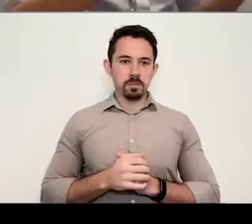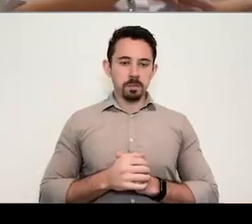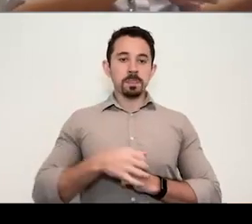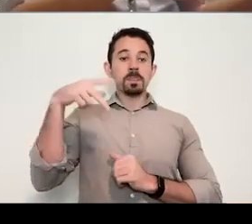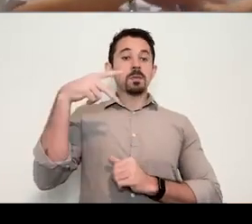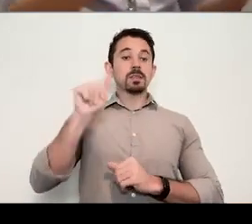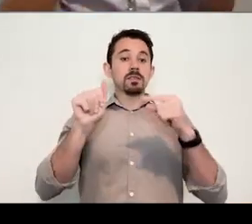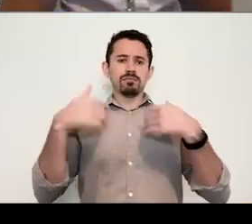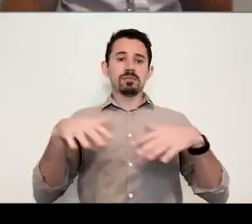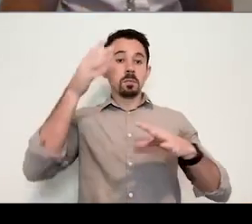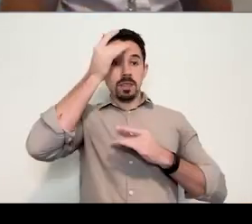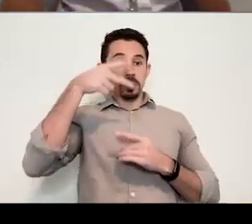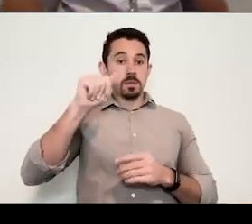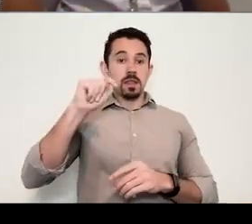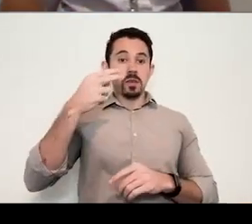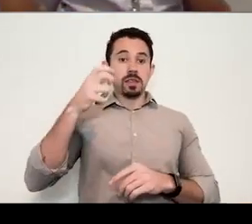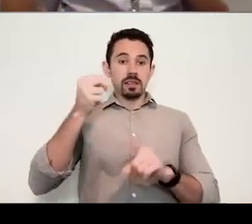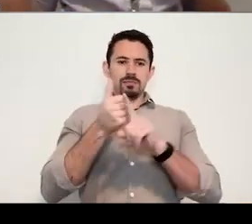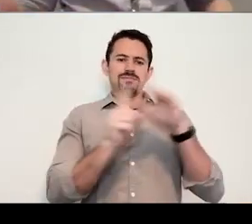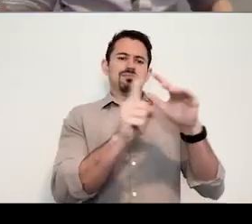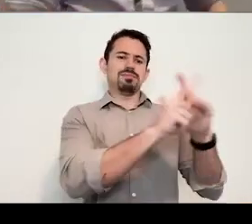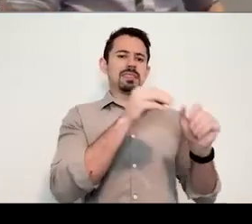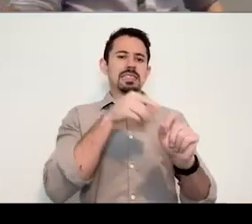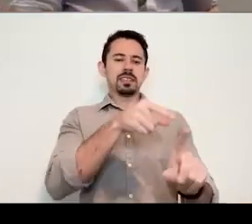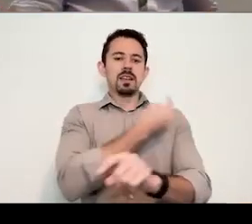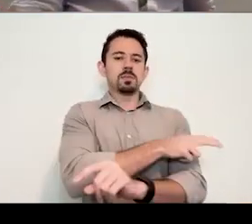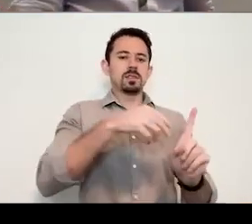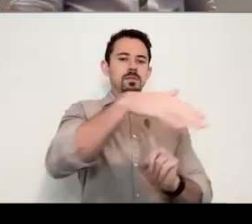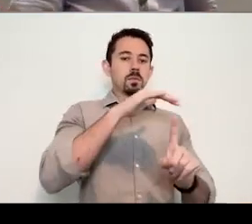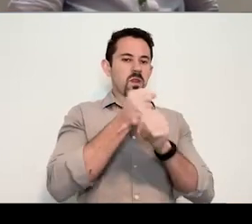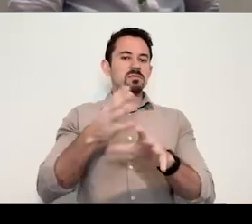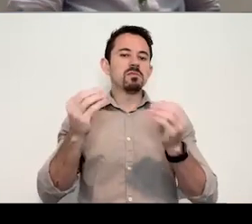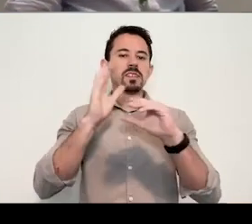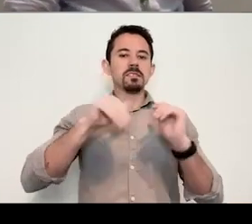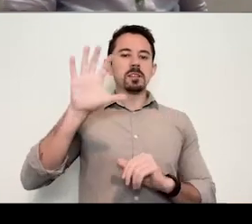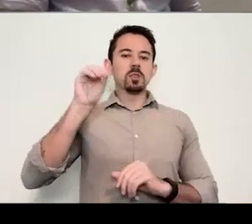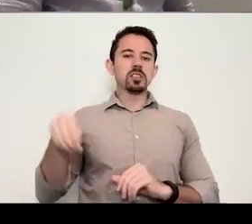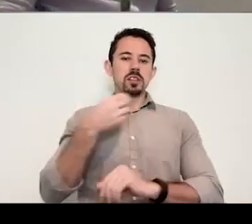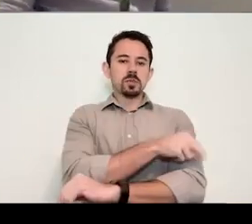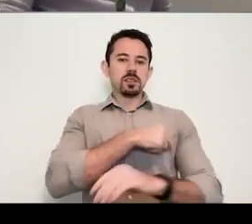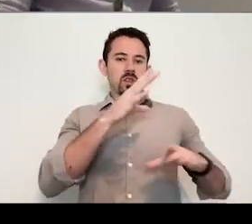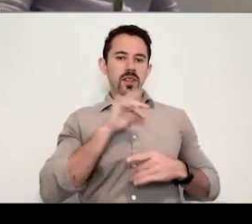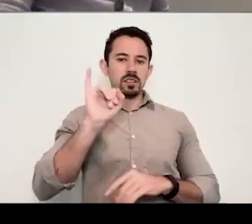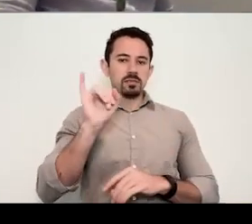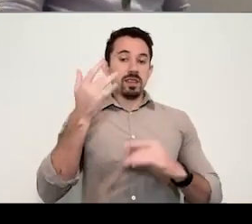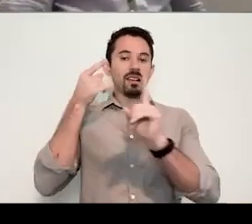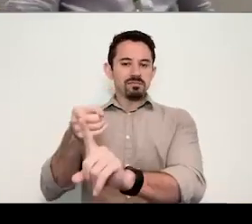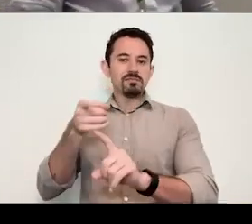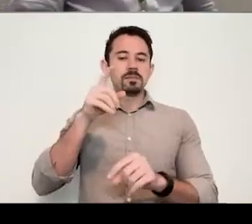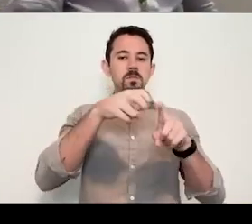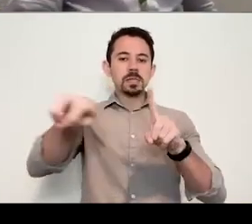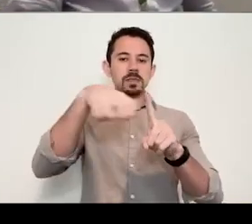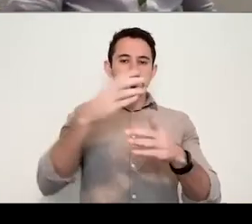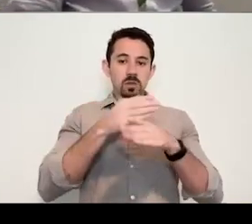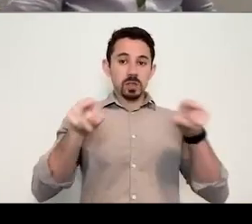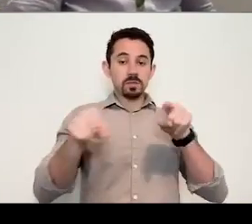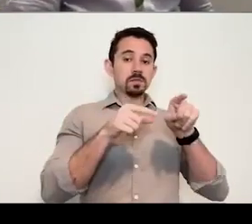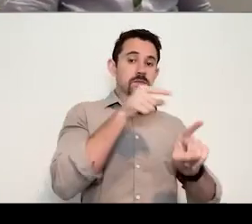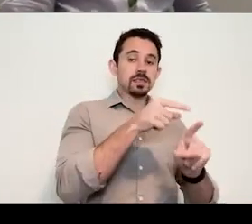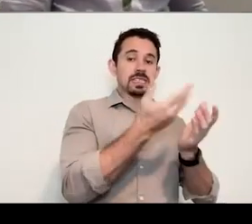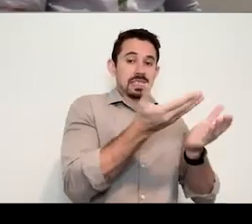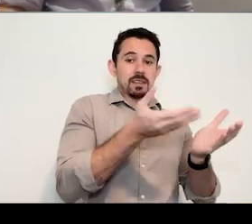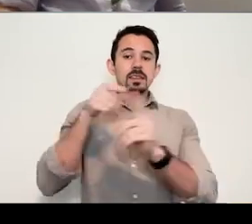devices and tissues. As well, it has high antimicrobial recalcitrance.